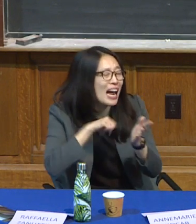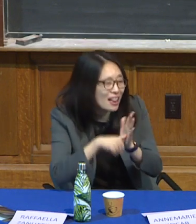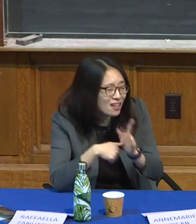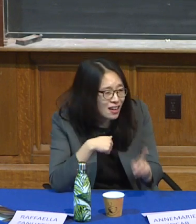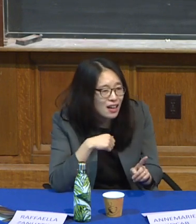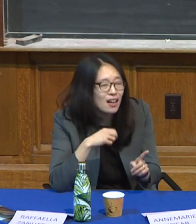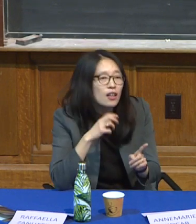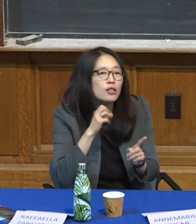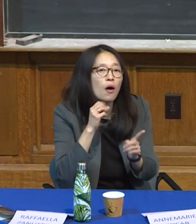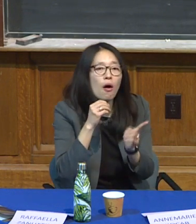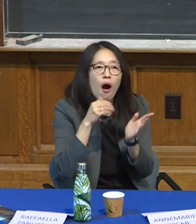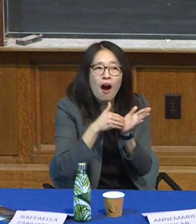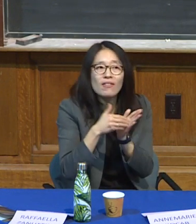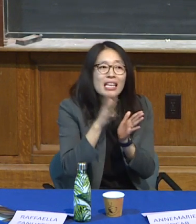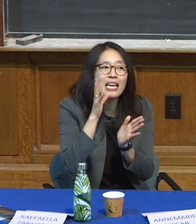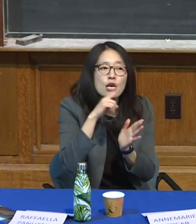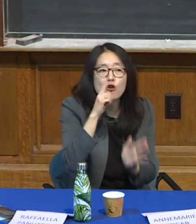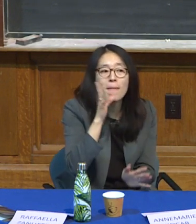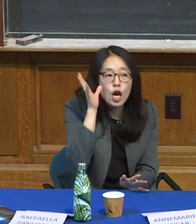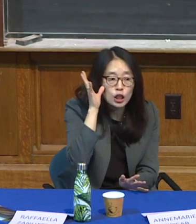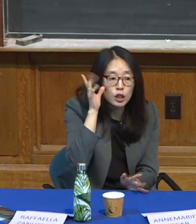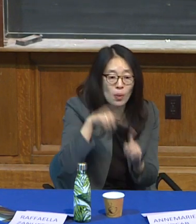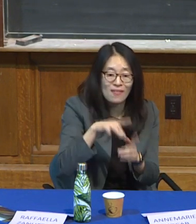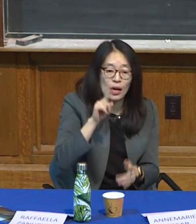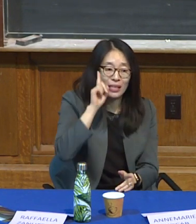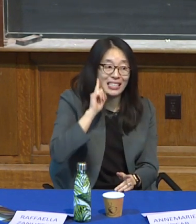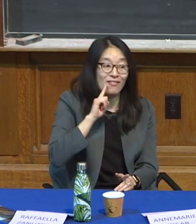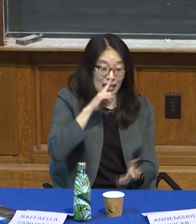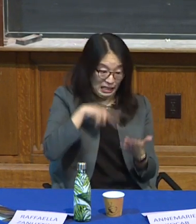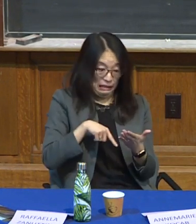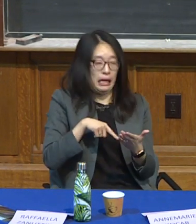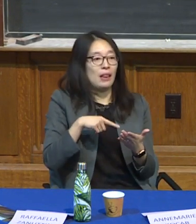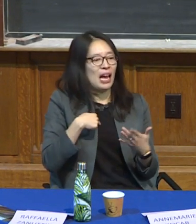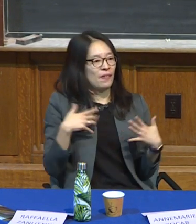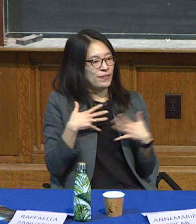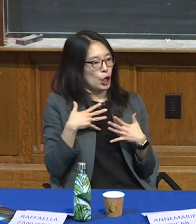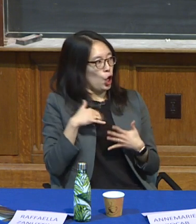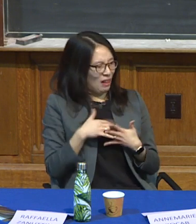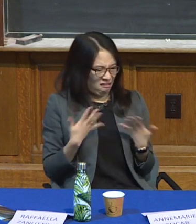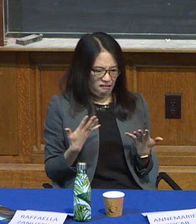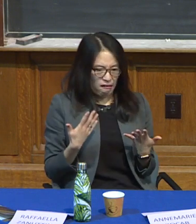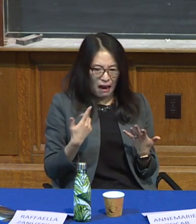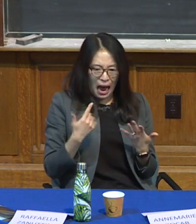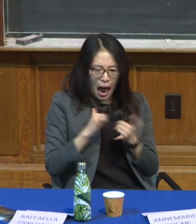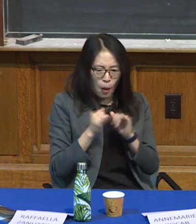One thing I want to make sure that I emphasize, so often hearing parents who have a Deaf child